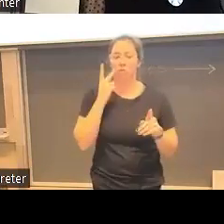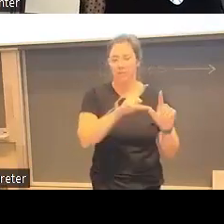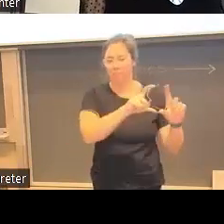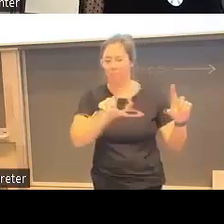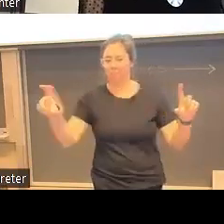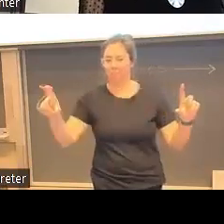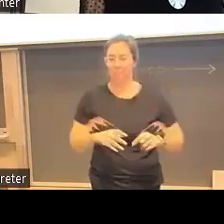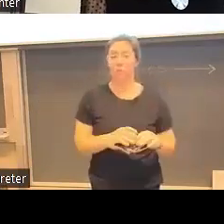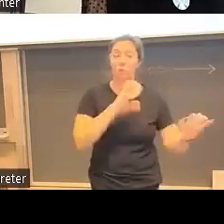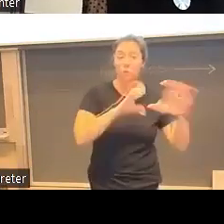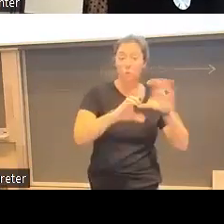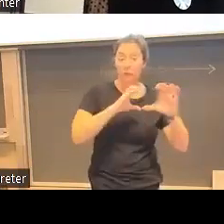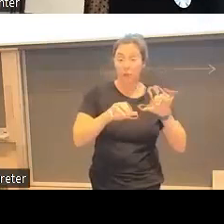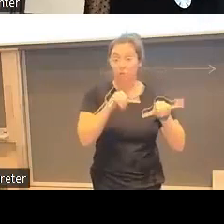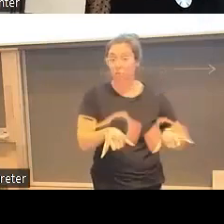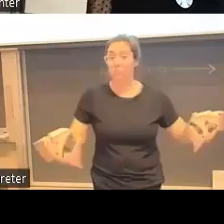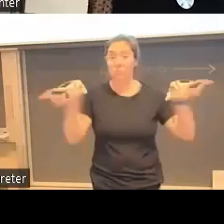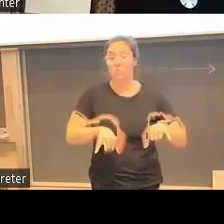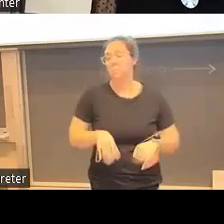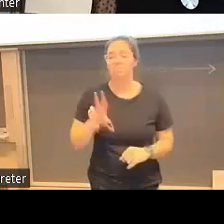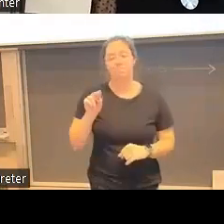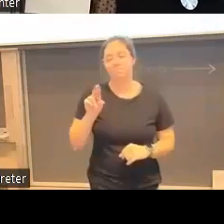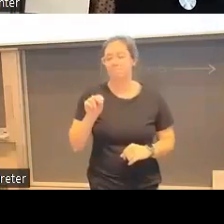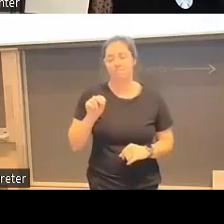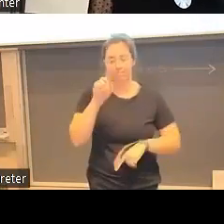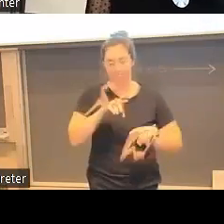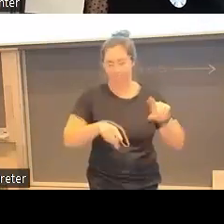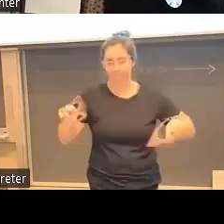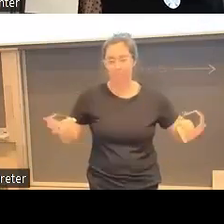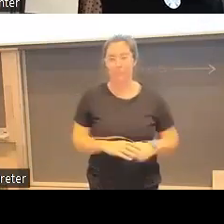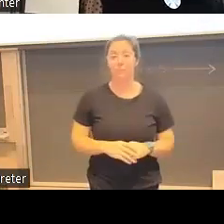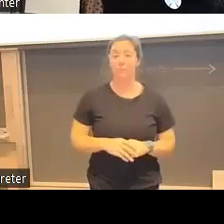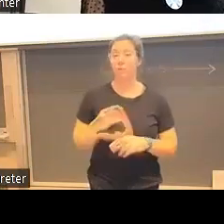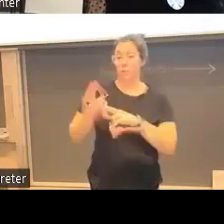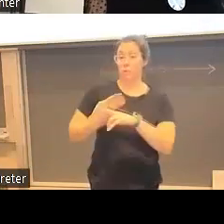patterns were different across settings the most utilization of behaviors we know to be influential